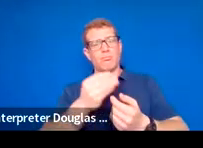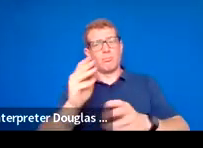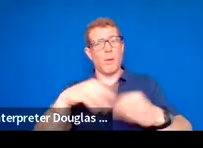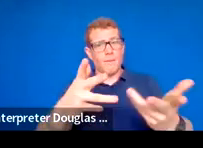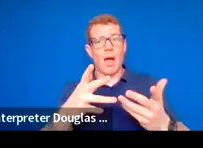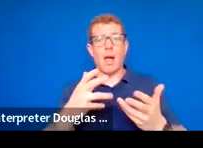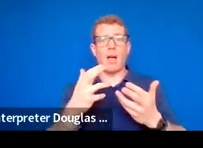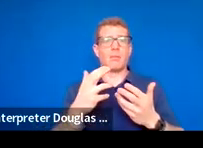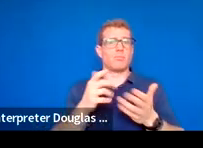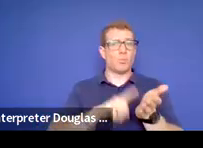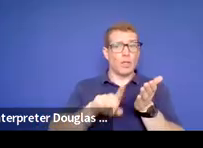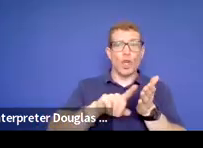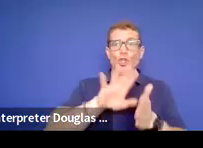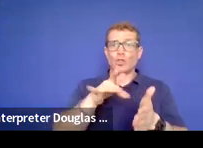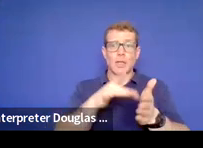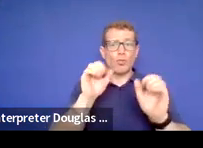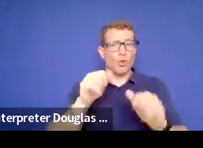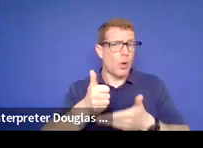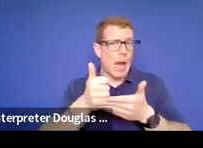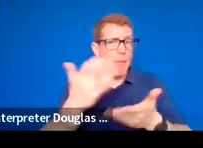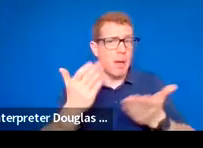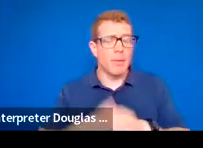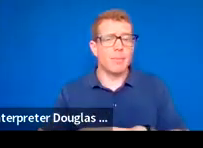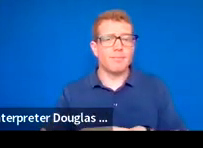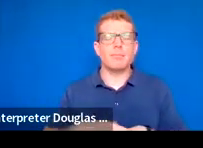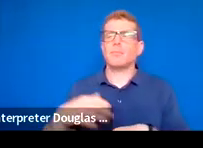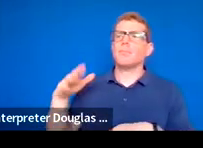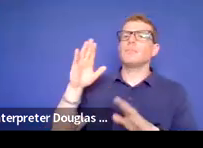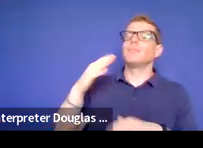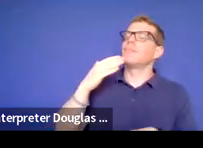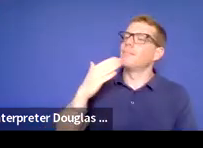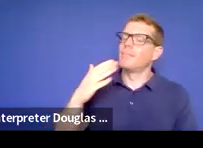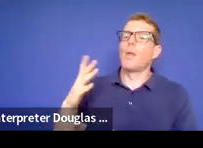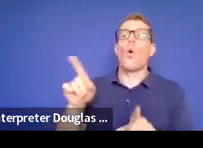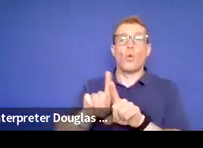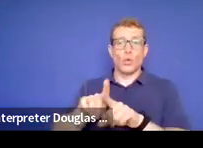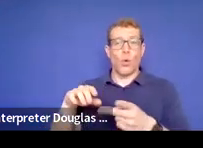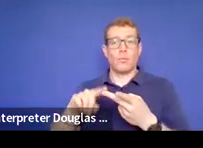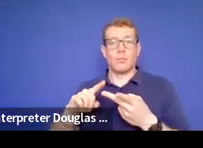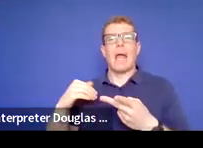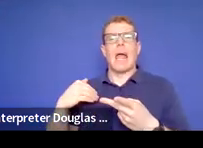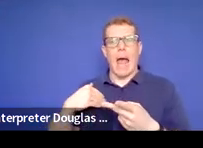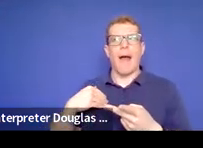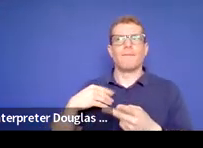Thank you. and we had a couple of questions about. Will this be available? And just wanna let everyone this session be available just want to let everyone know It's being recorded.